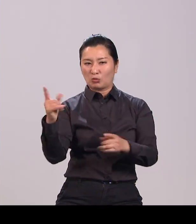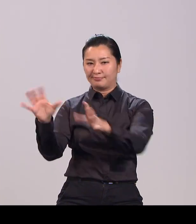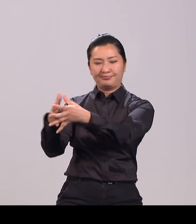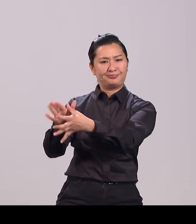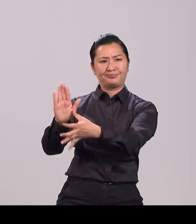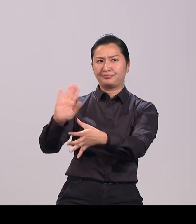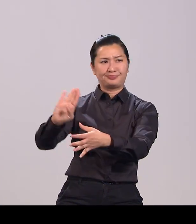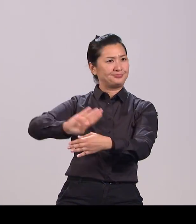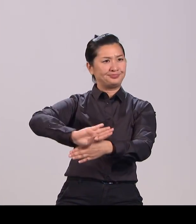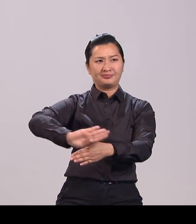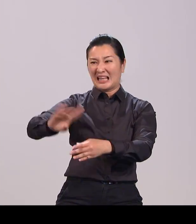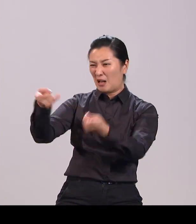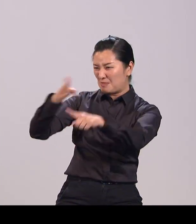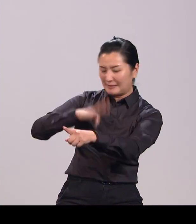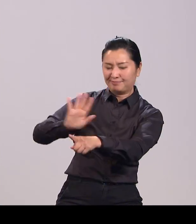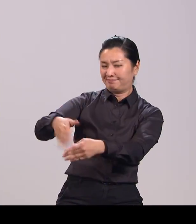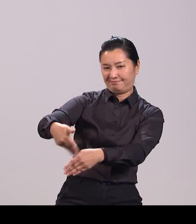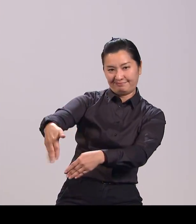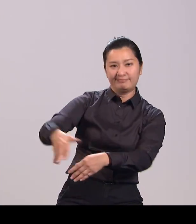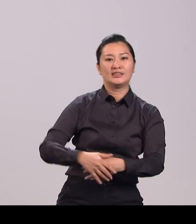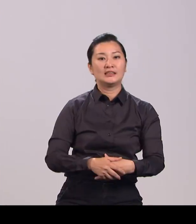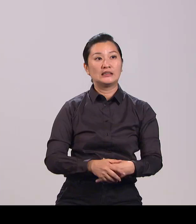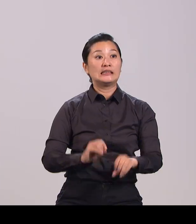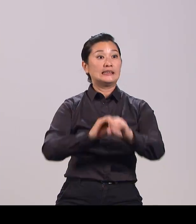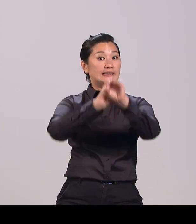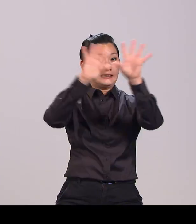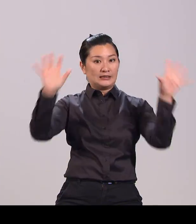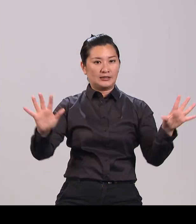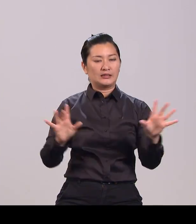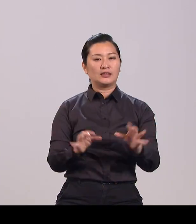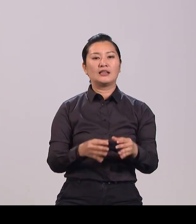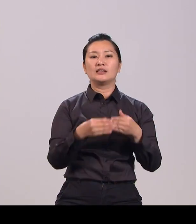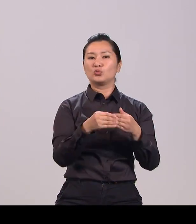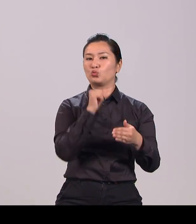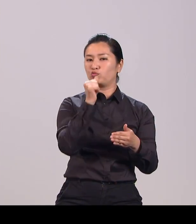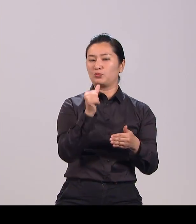They make it clear that terrorists do not represent Islam, nor do they represent Singapore Muslims.